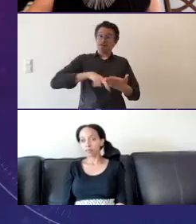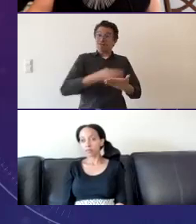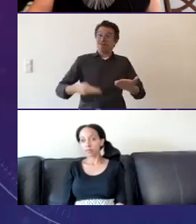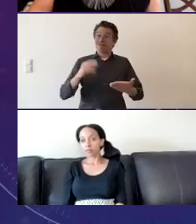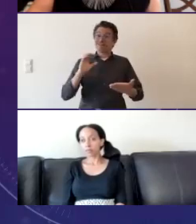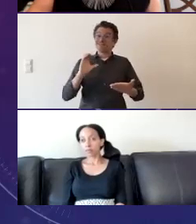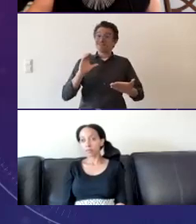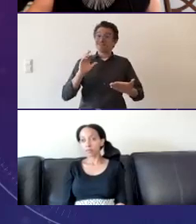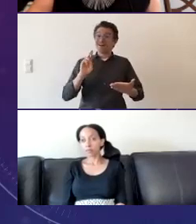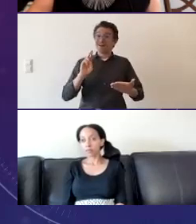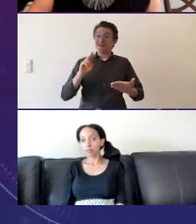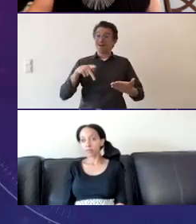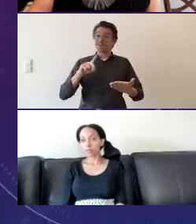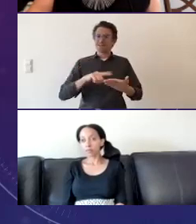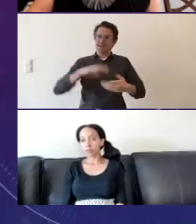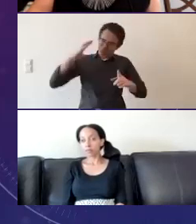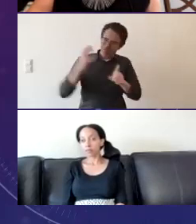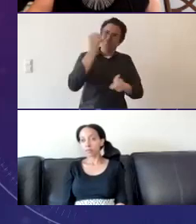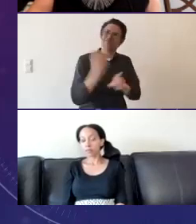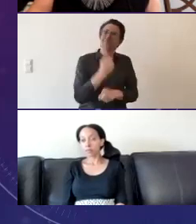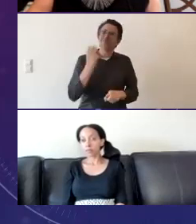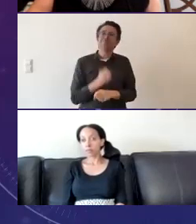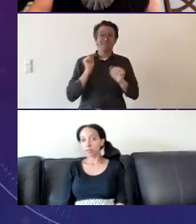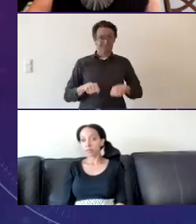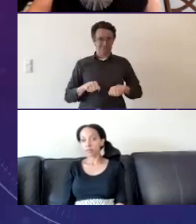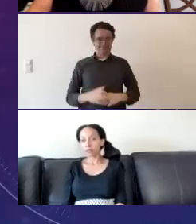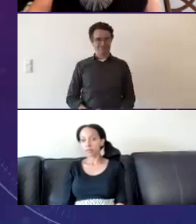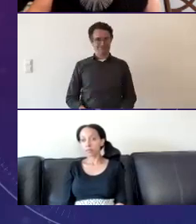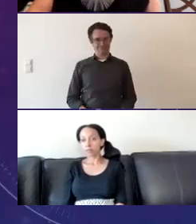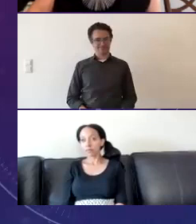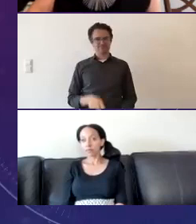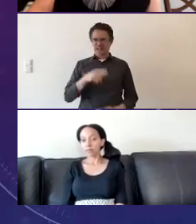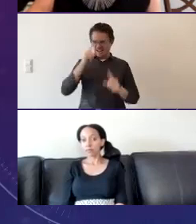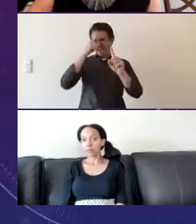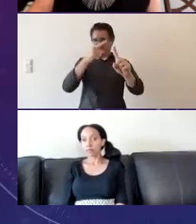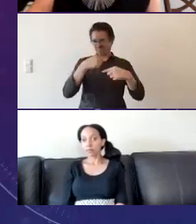webinar is going to focus on is how to provide accessible and inclusive